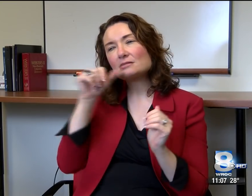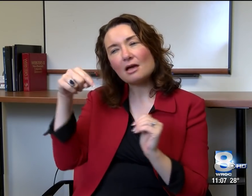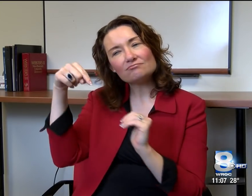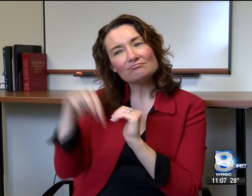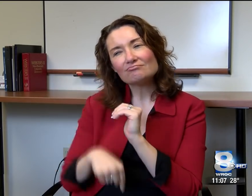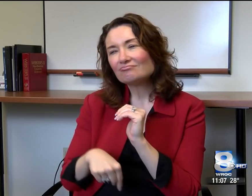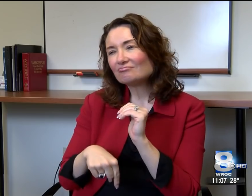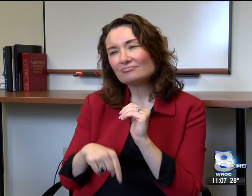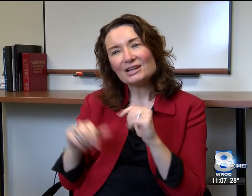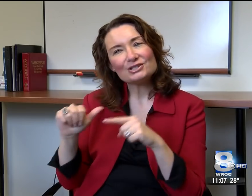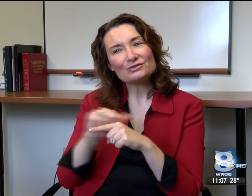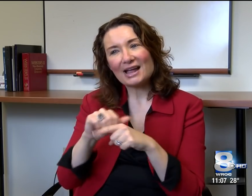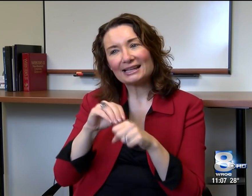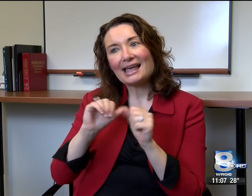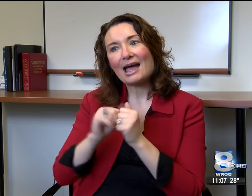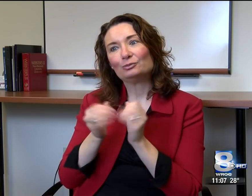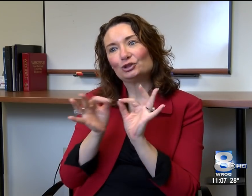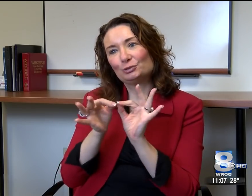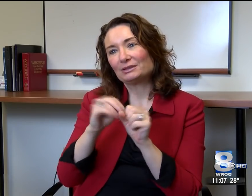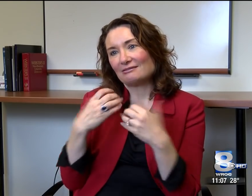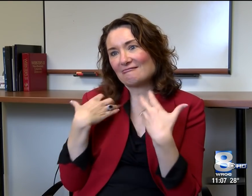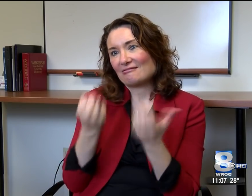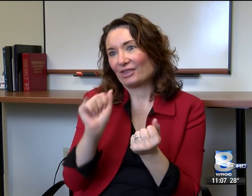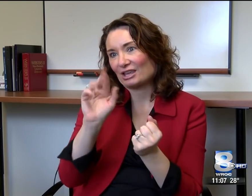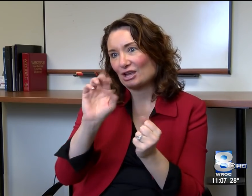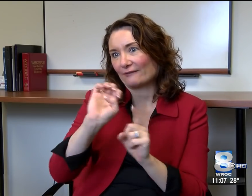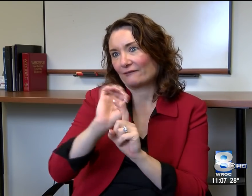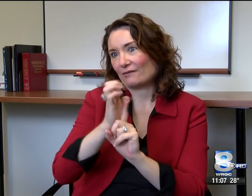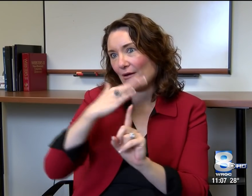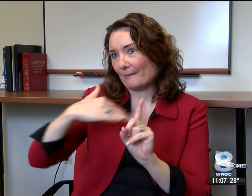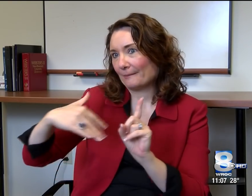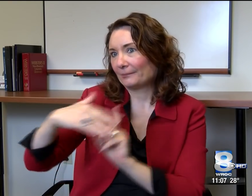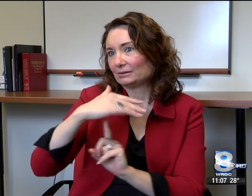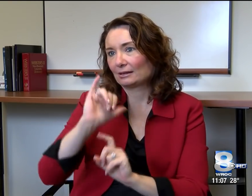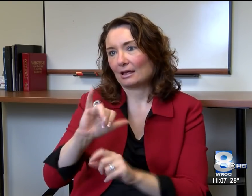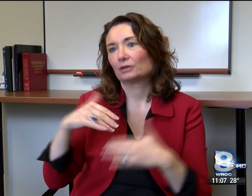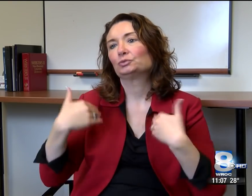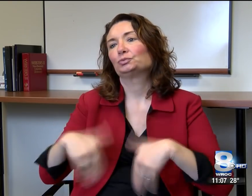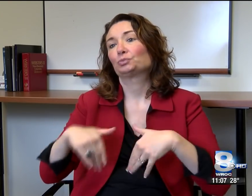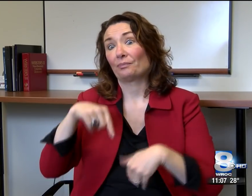They were trained to be generalists, not professional interpreters in the health care field.